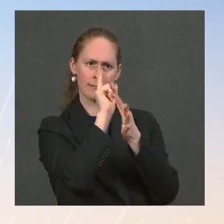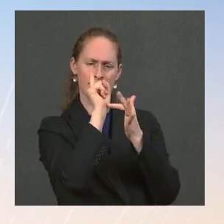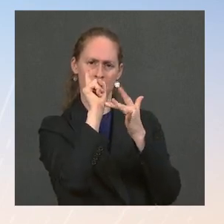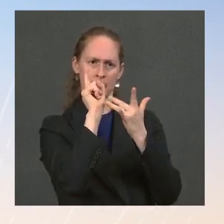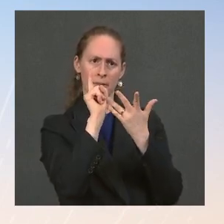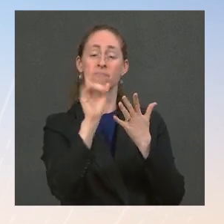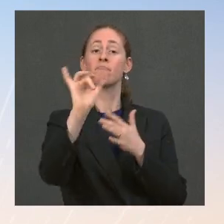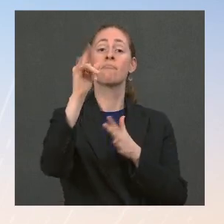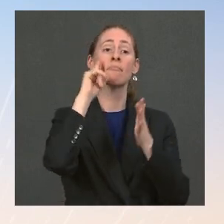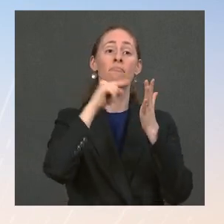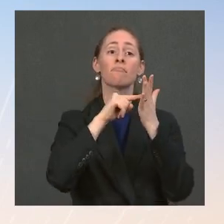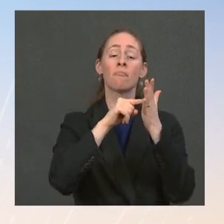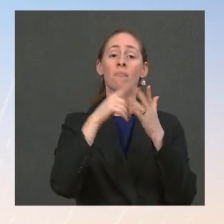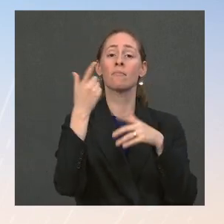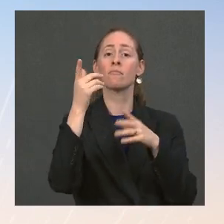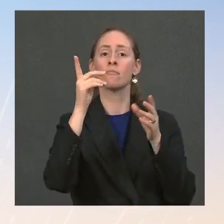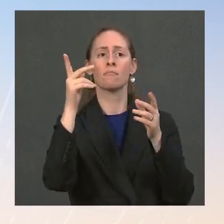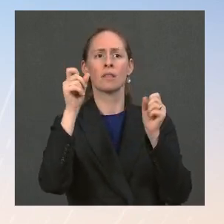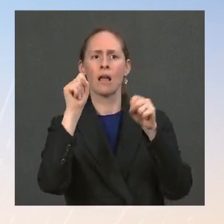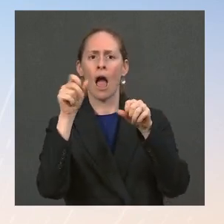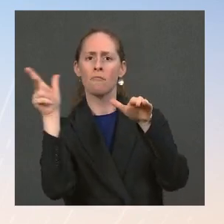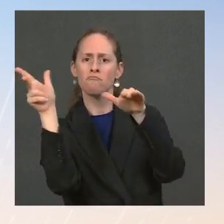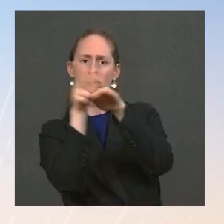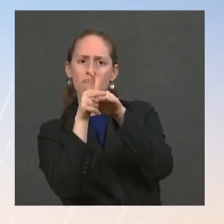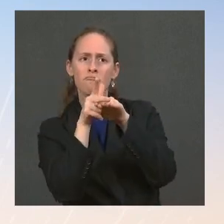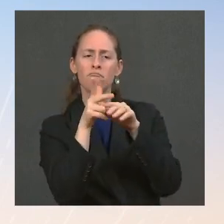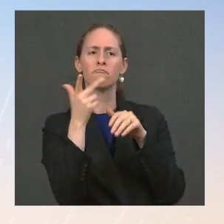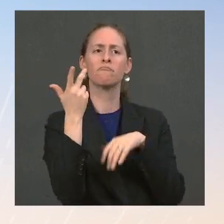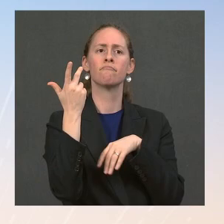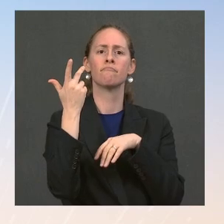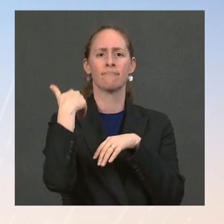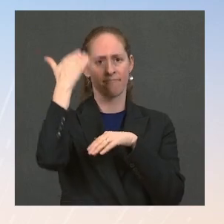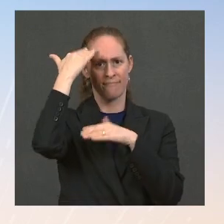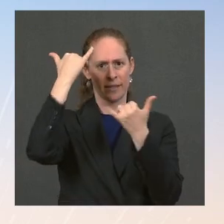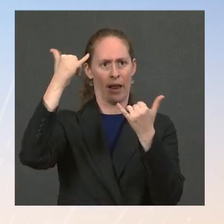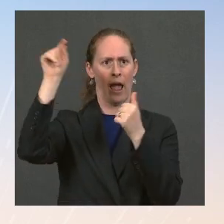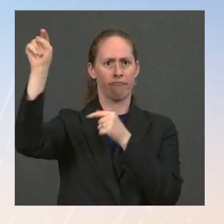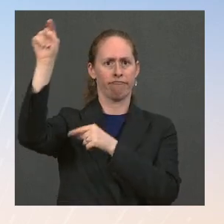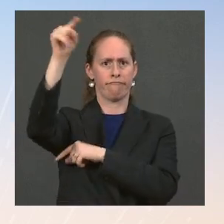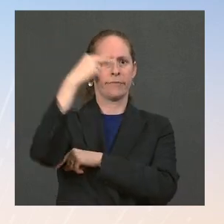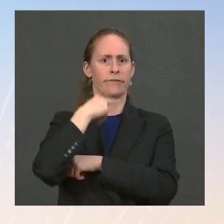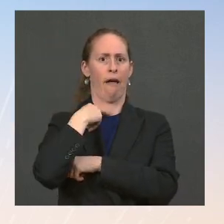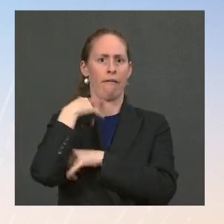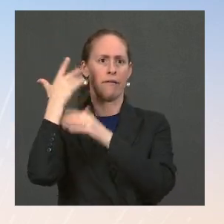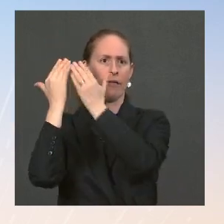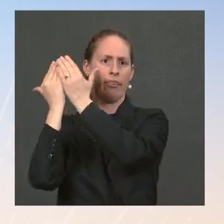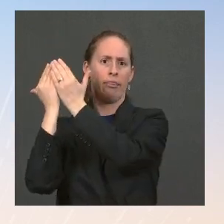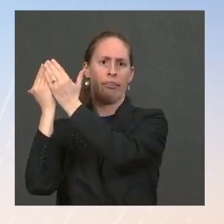which, as we know, can impact a lot of different areas because it is how goods are moved and transported,